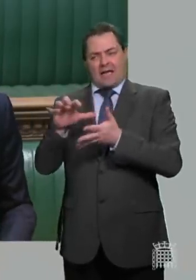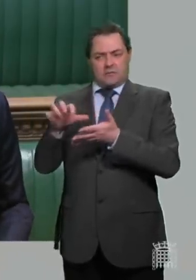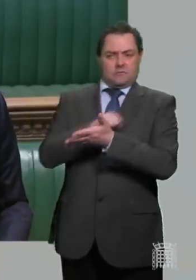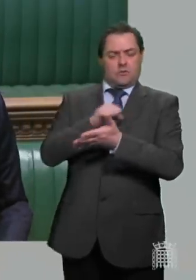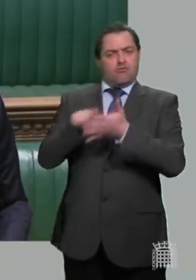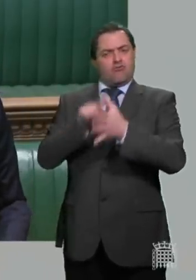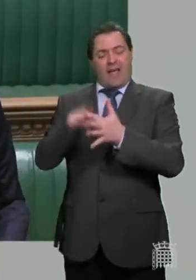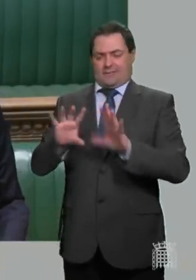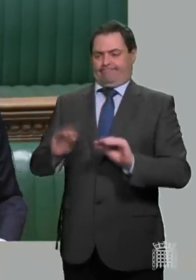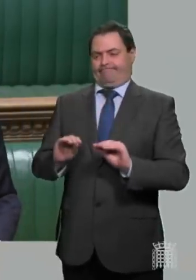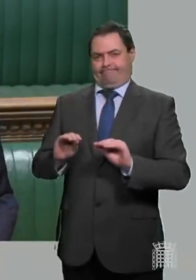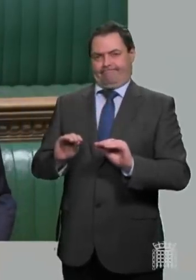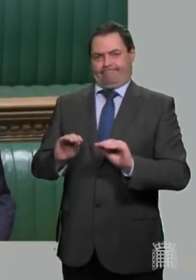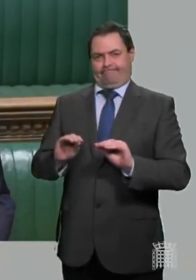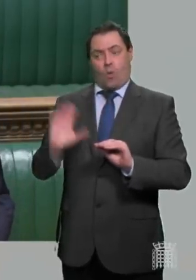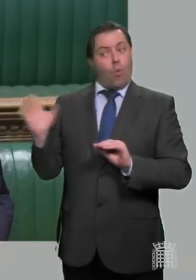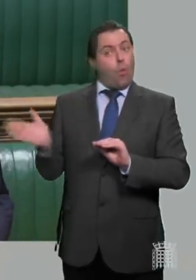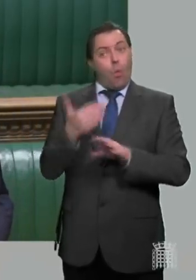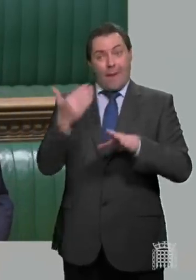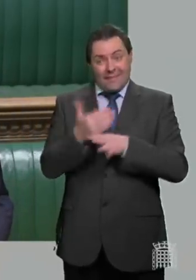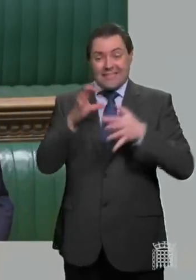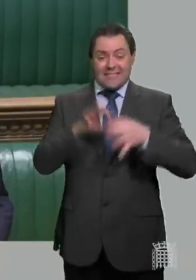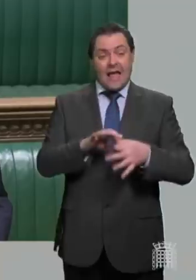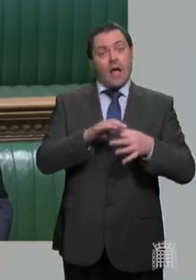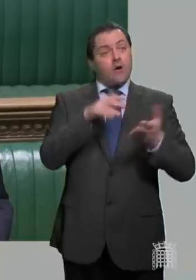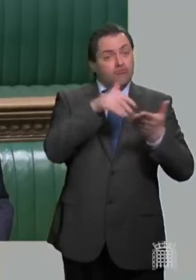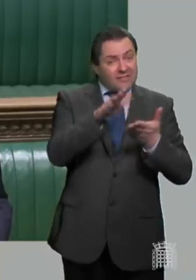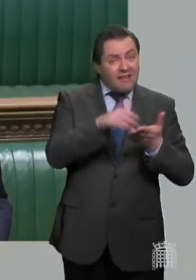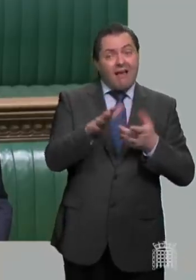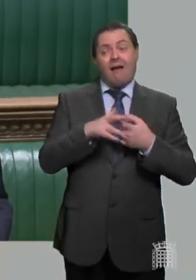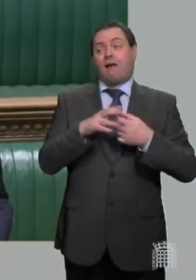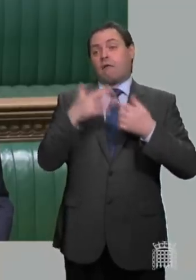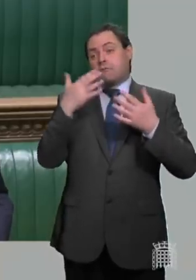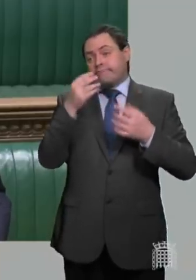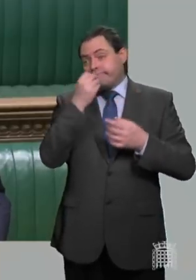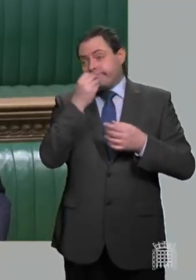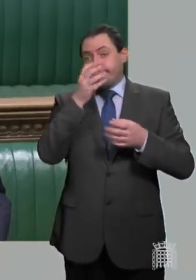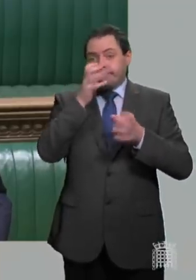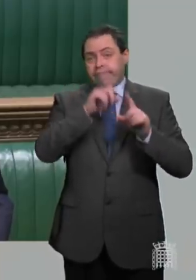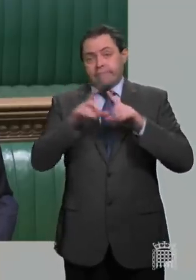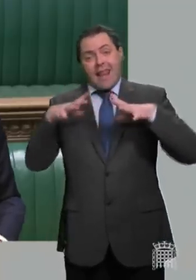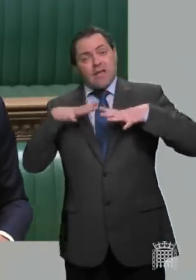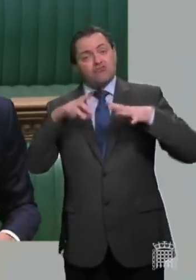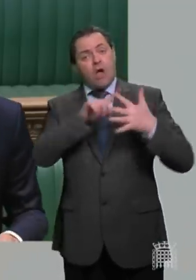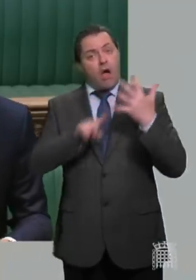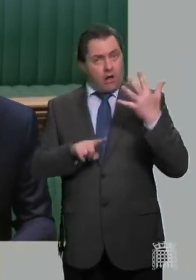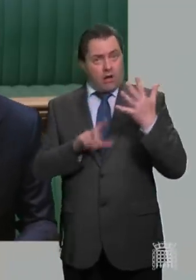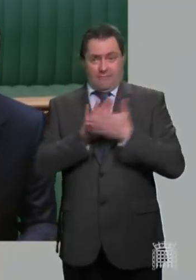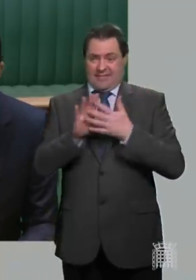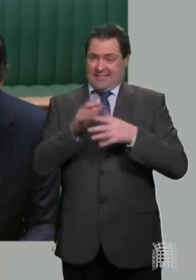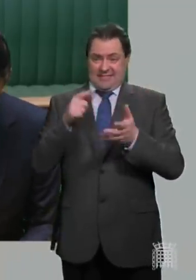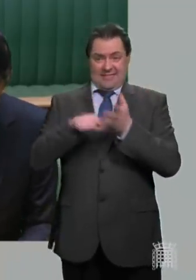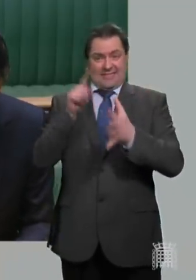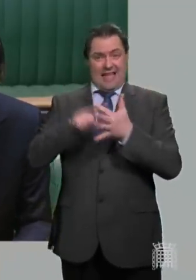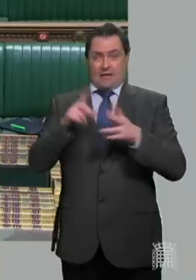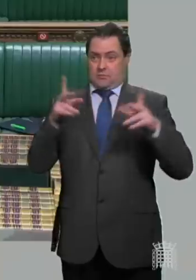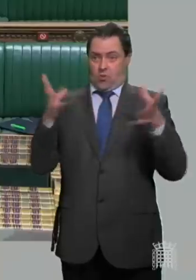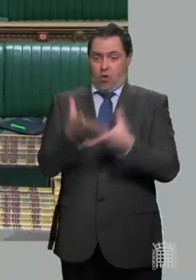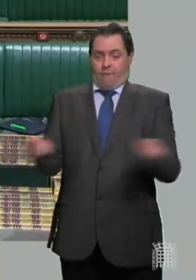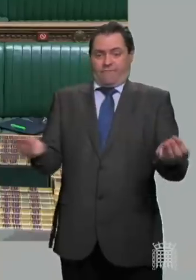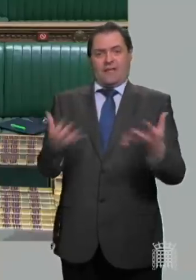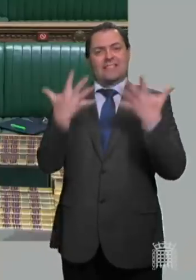businesses in the retail, hospitality and leisure sectors—a tax cut worth £10 billion. This year,